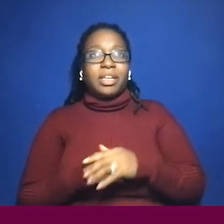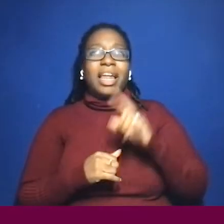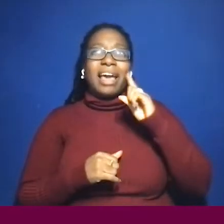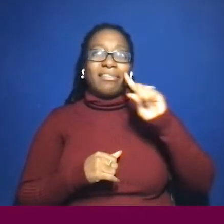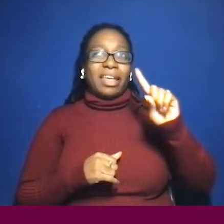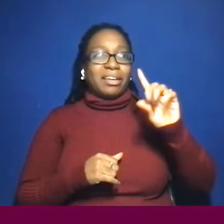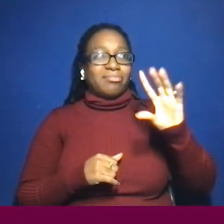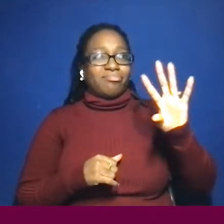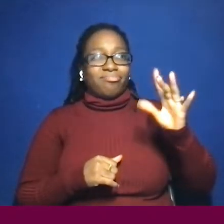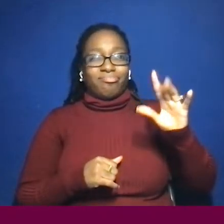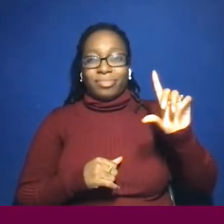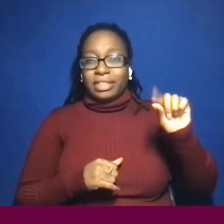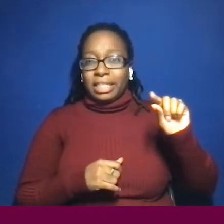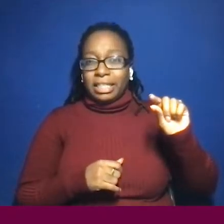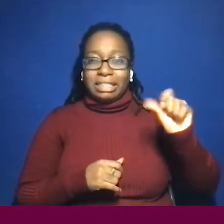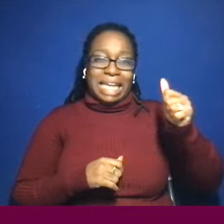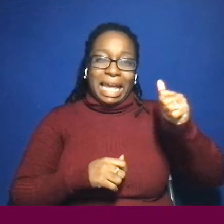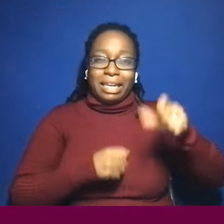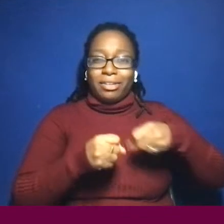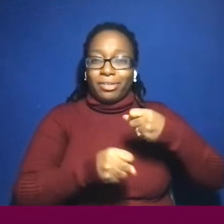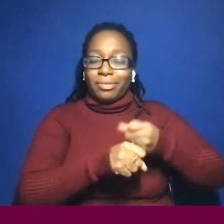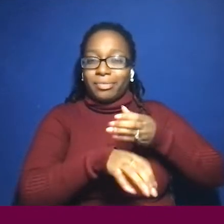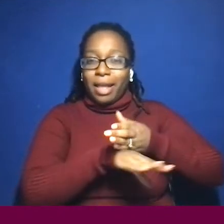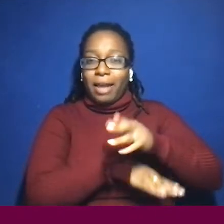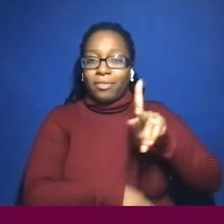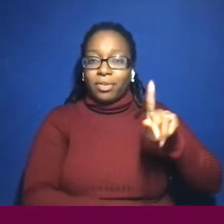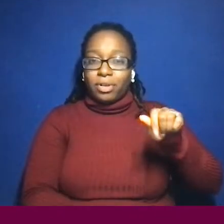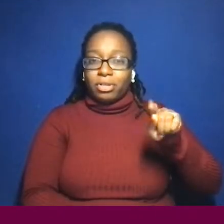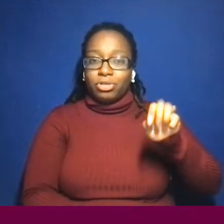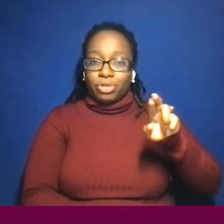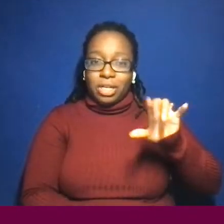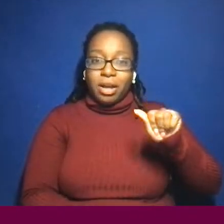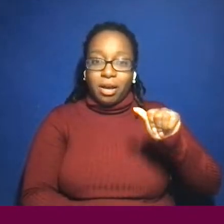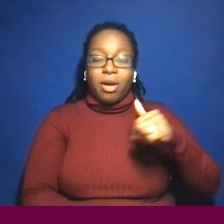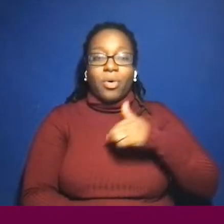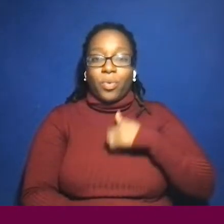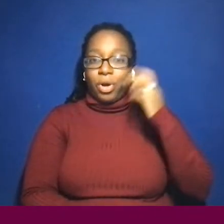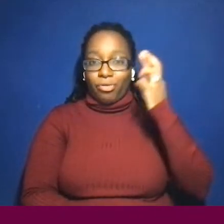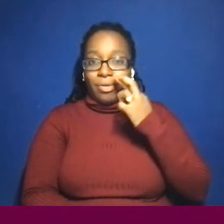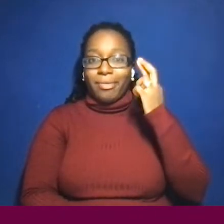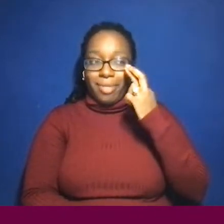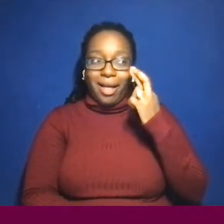Katrina, after a realization of all the many ways that health providers were vulnerable.